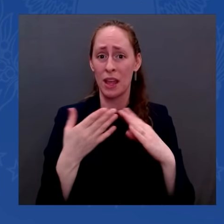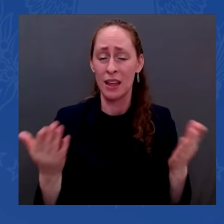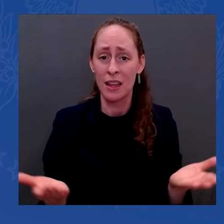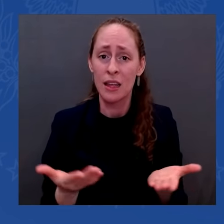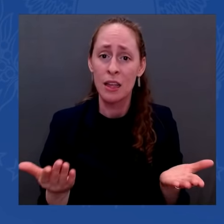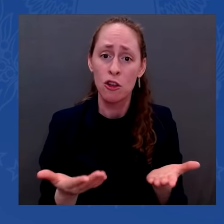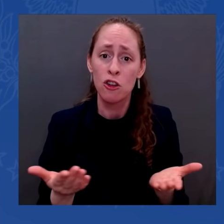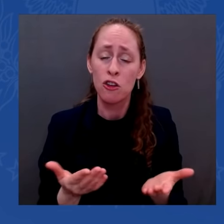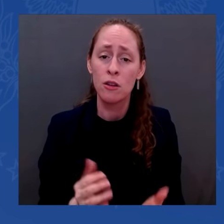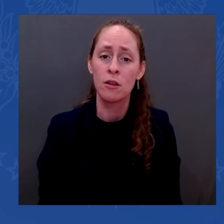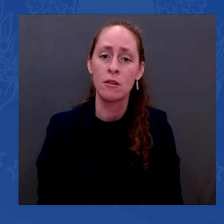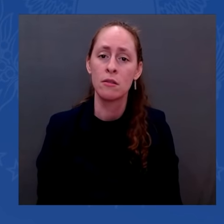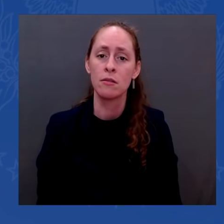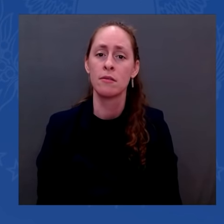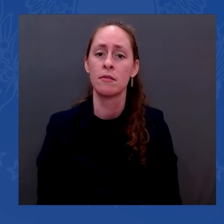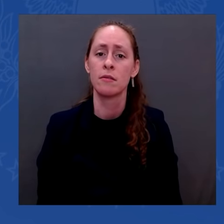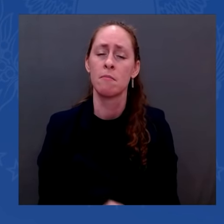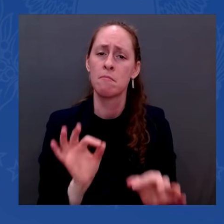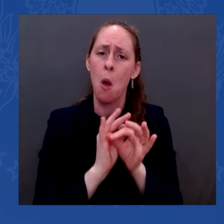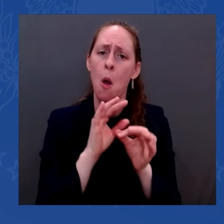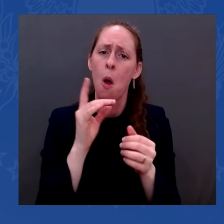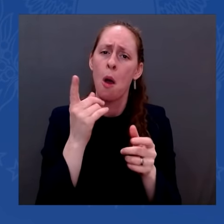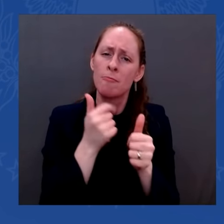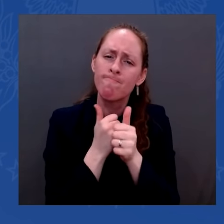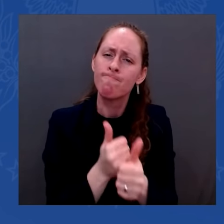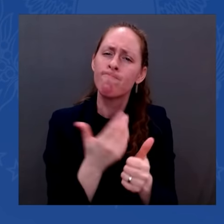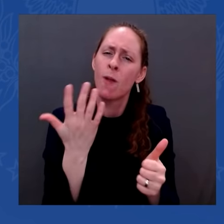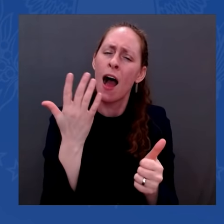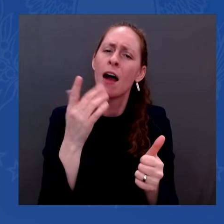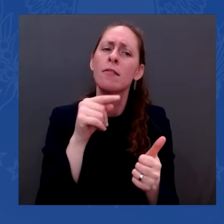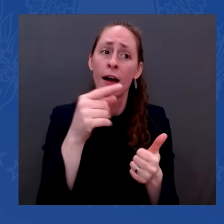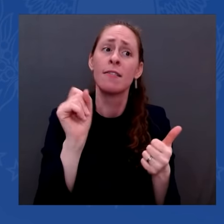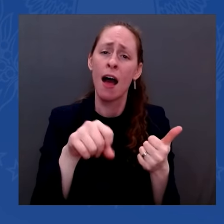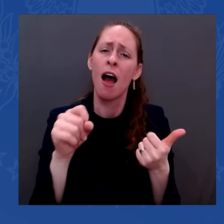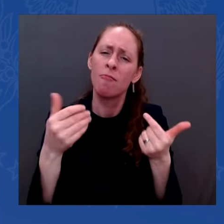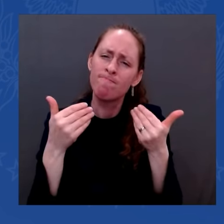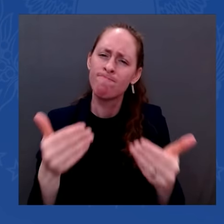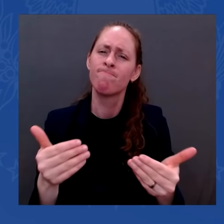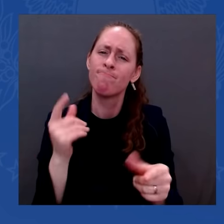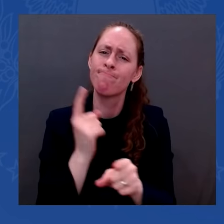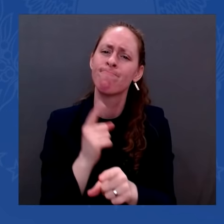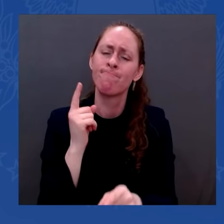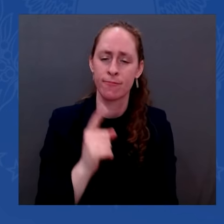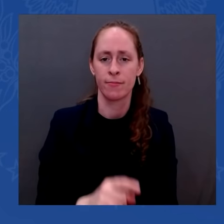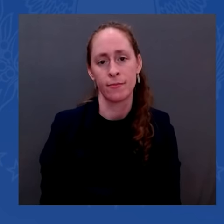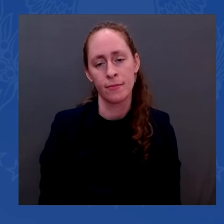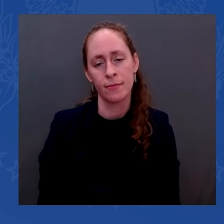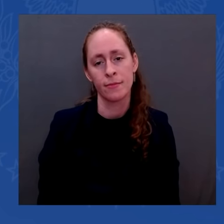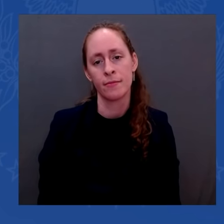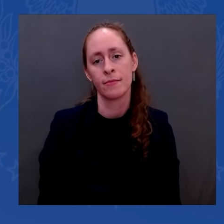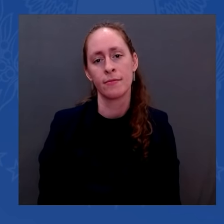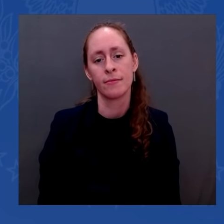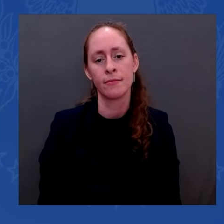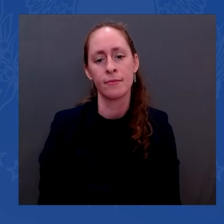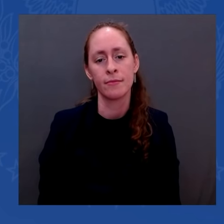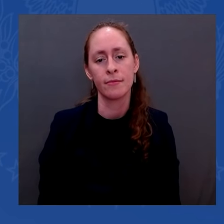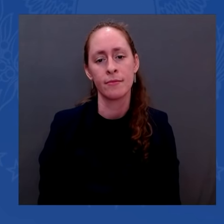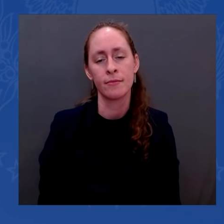on the investments going beyond incentivizing career and educational pathways.